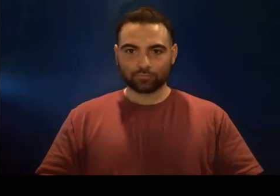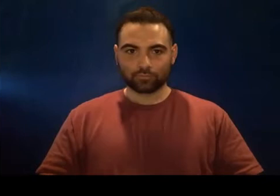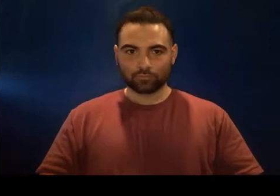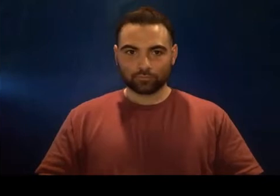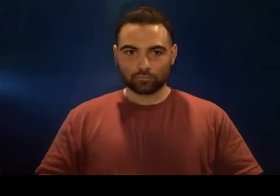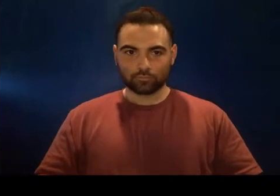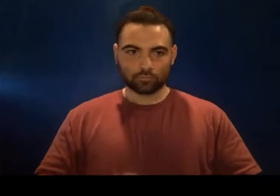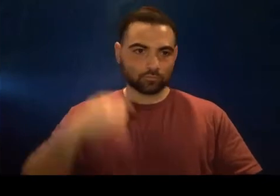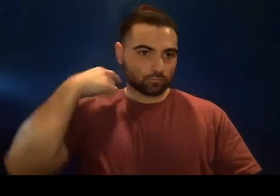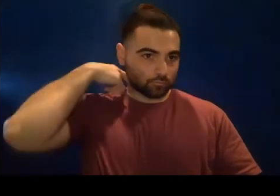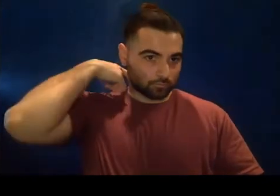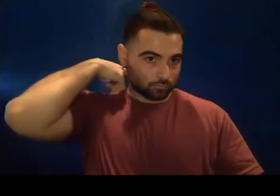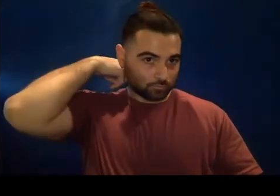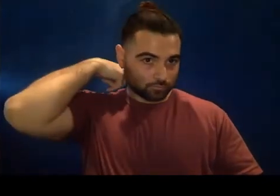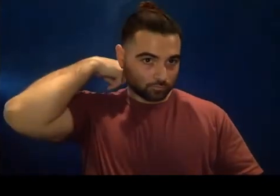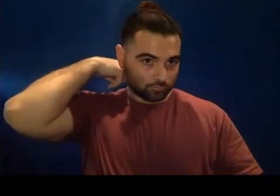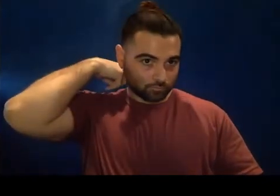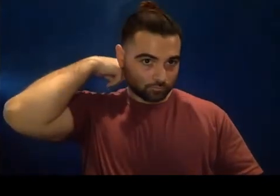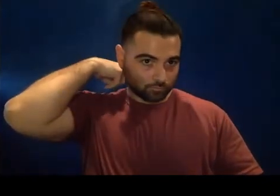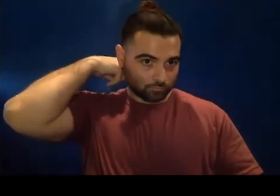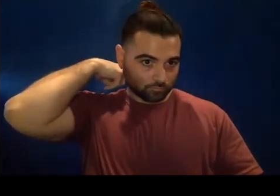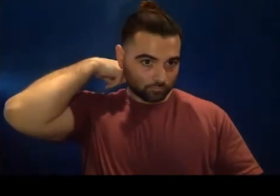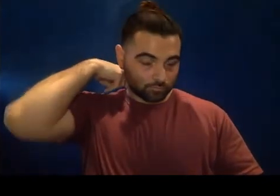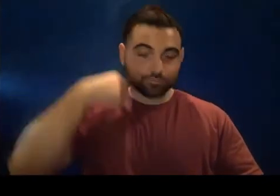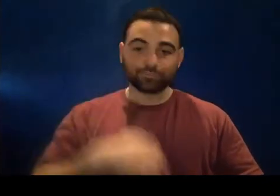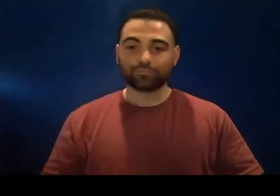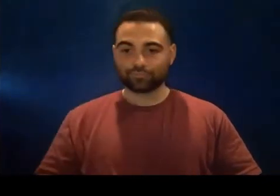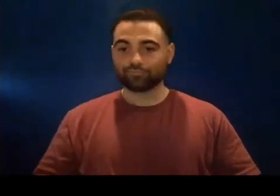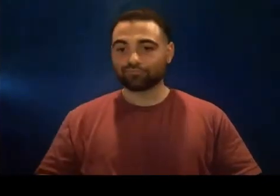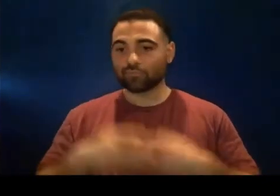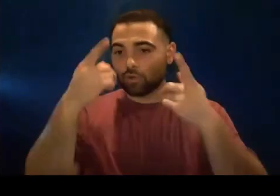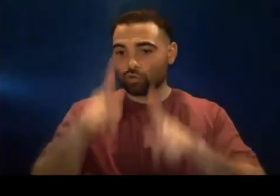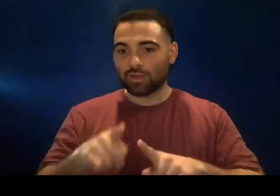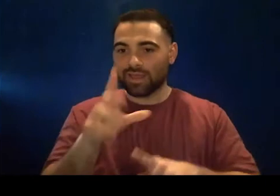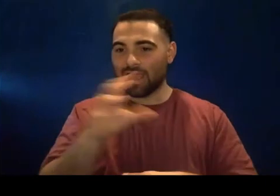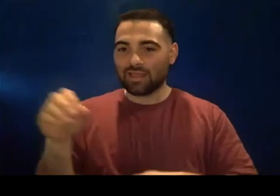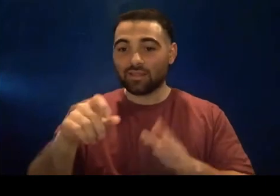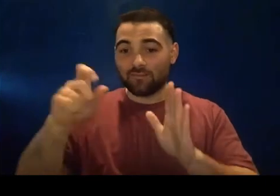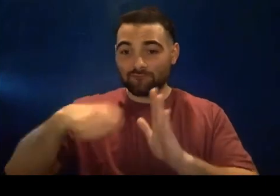Agreed, and the film closes with the status